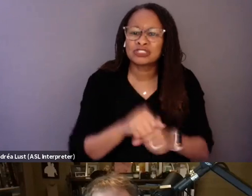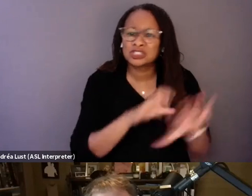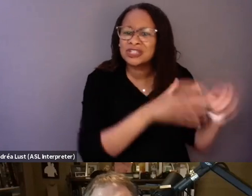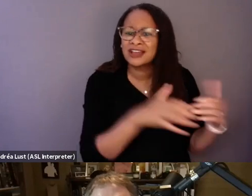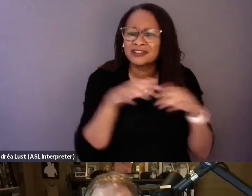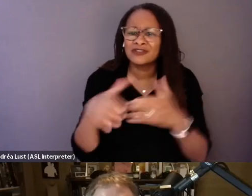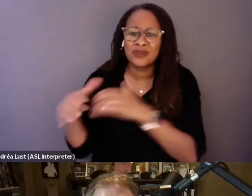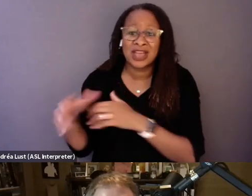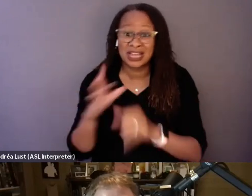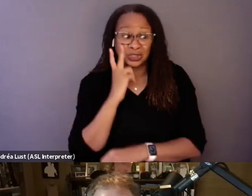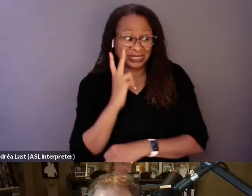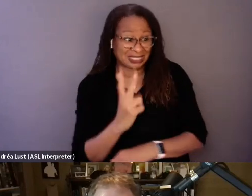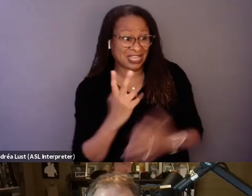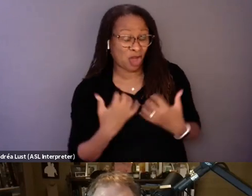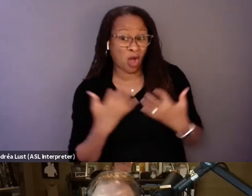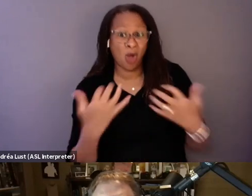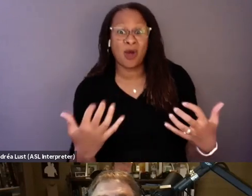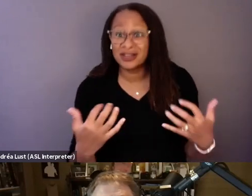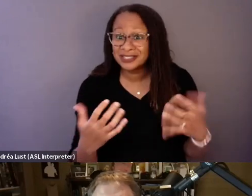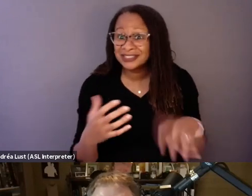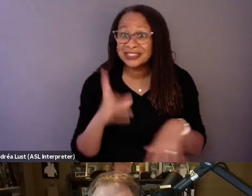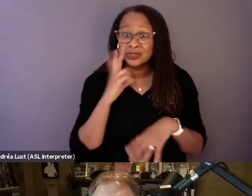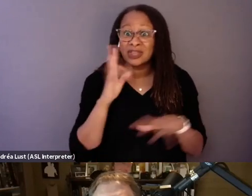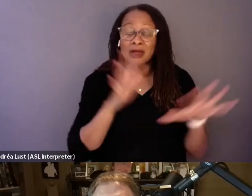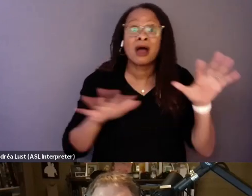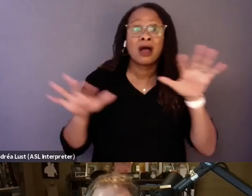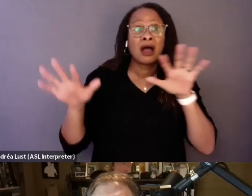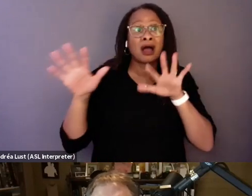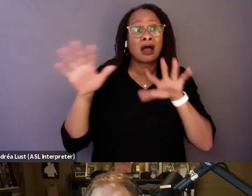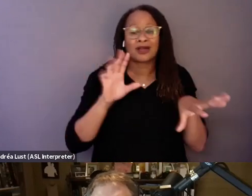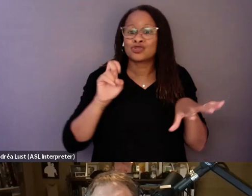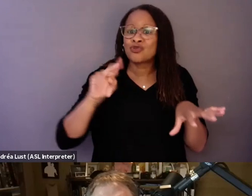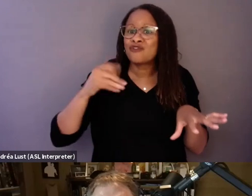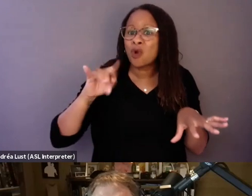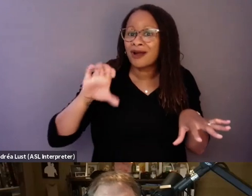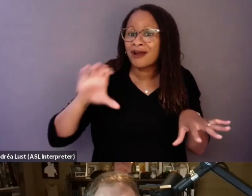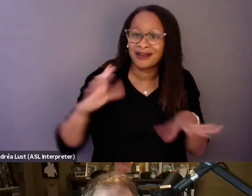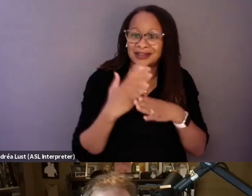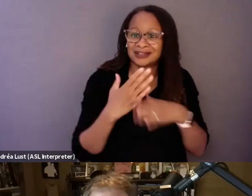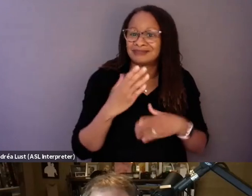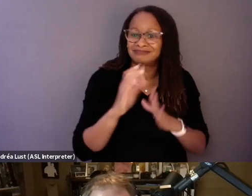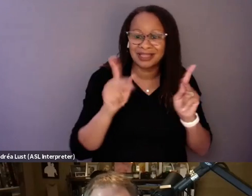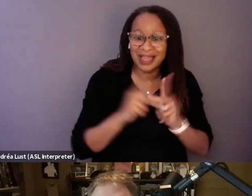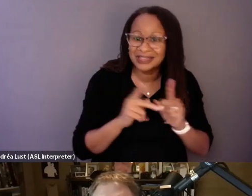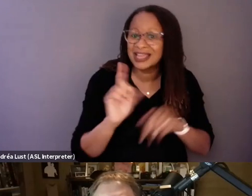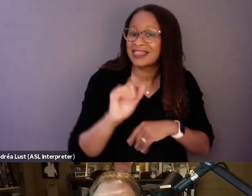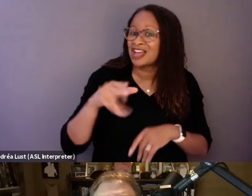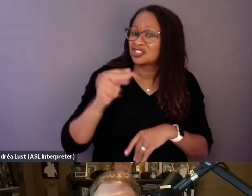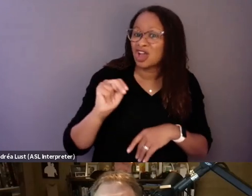and you see the audience kind of in this euphoric state, and that was what John Belushi... That's what's the Early Saturday Night Live mentored